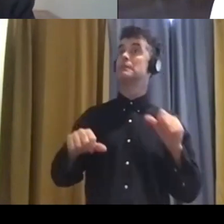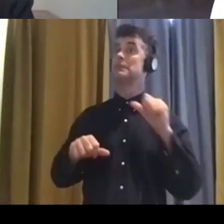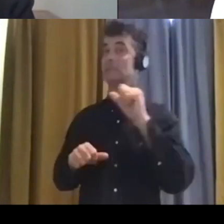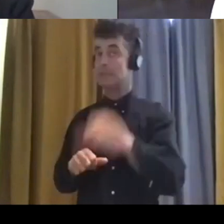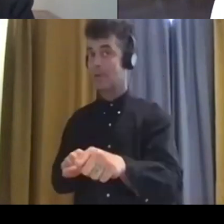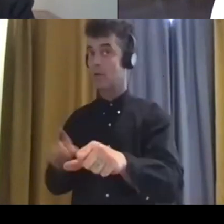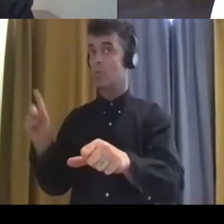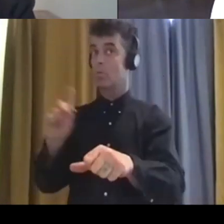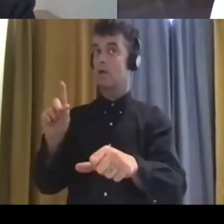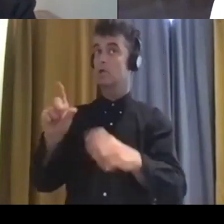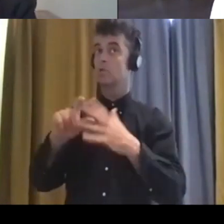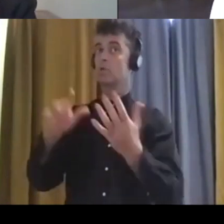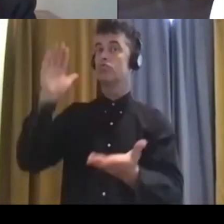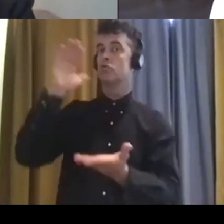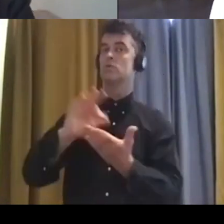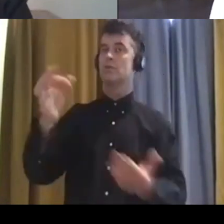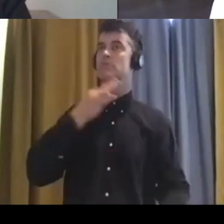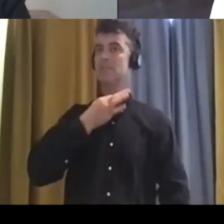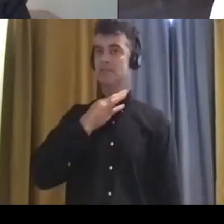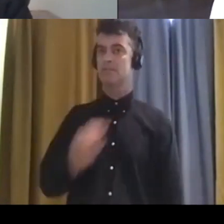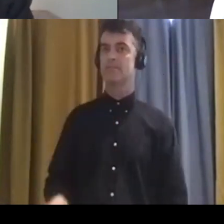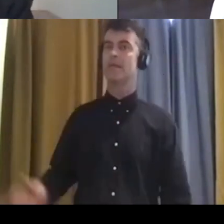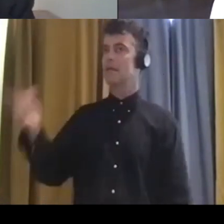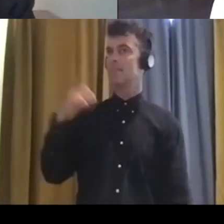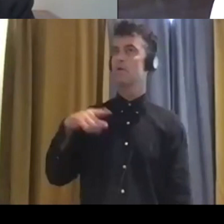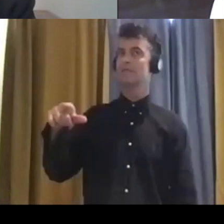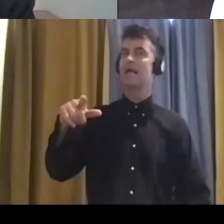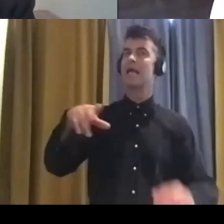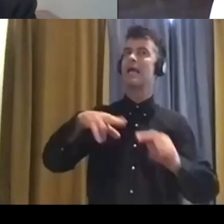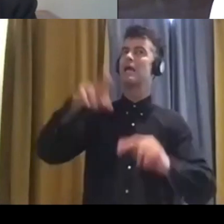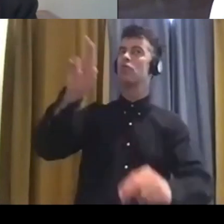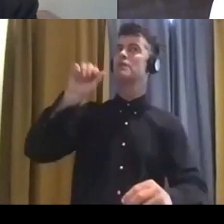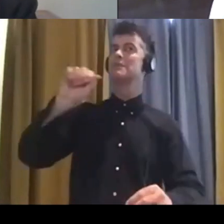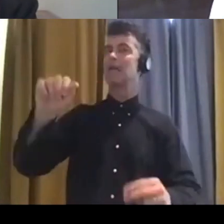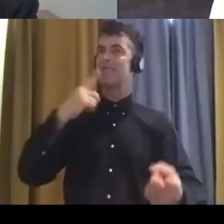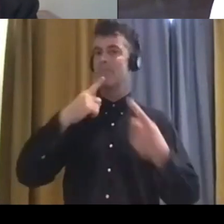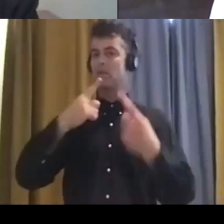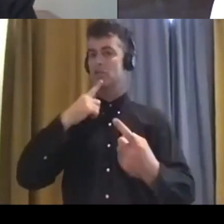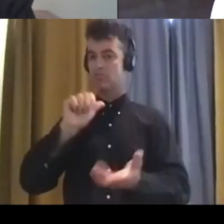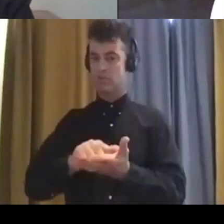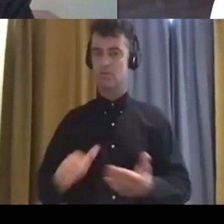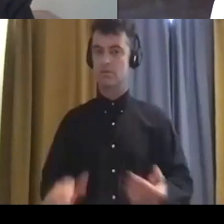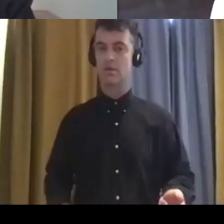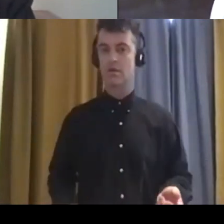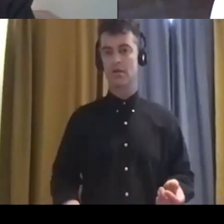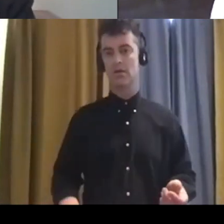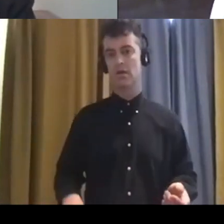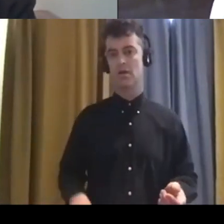they reduced the risk because they increased their information right. I hear a lot of people